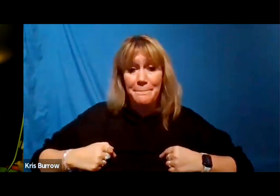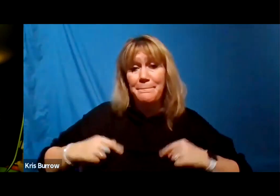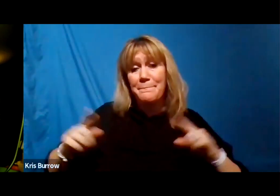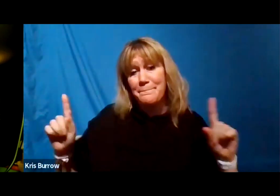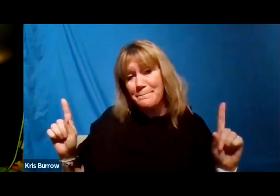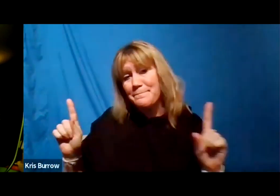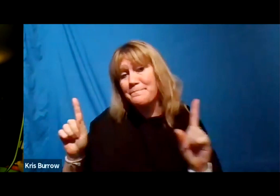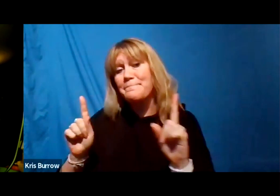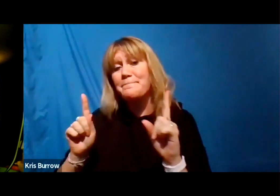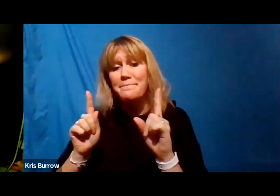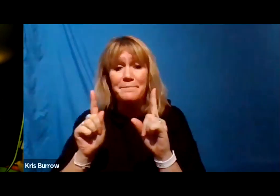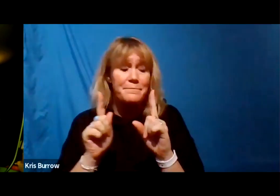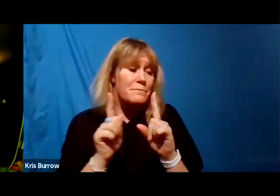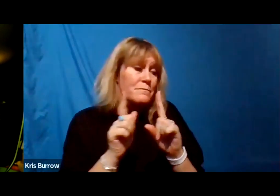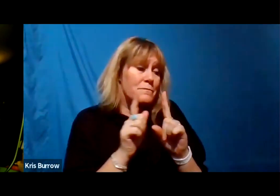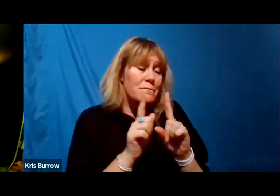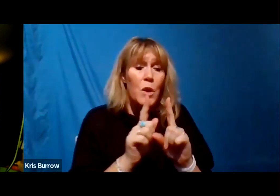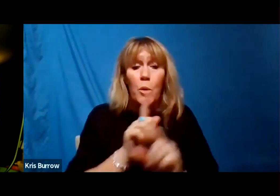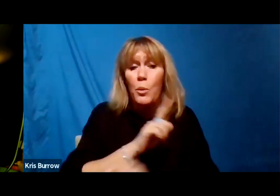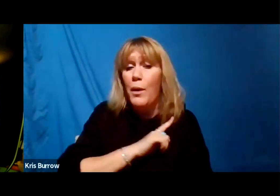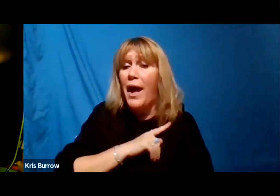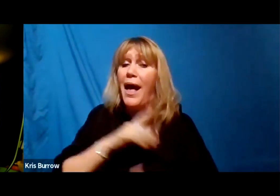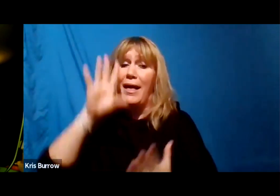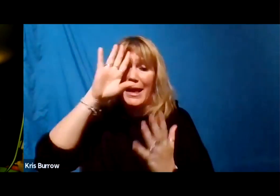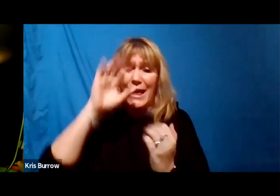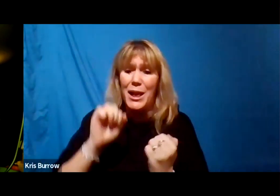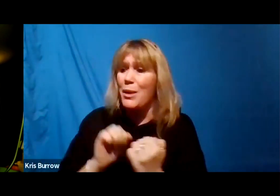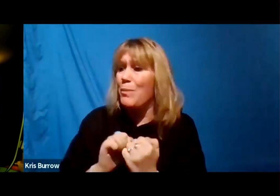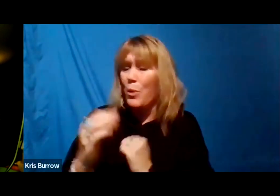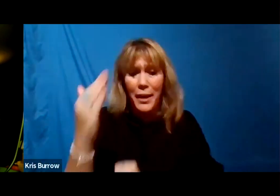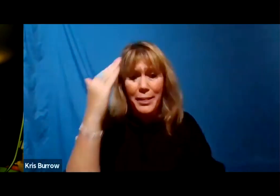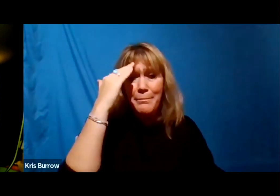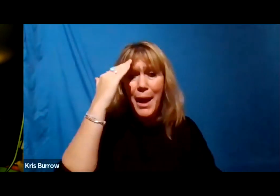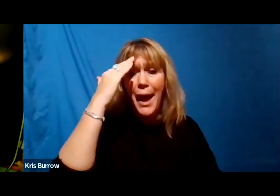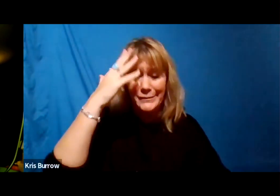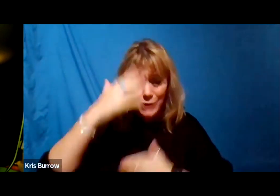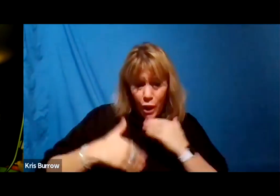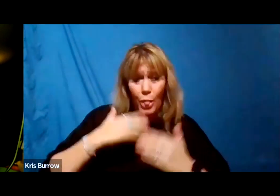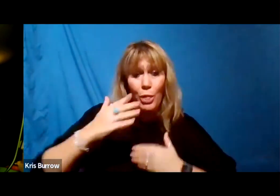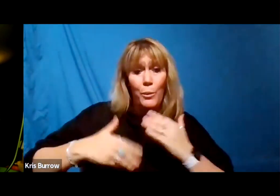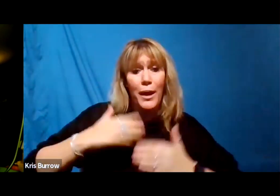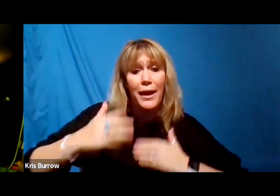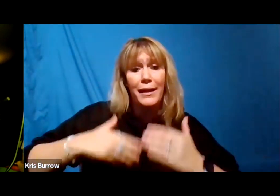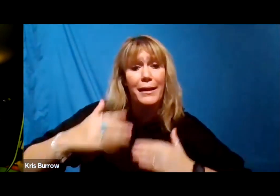For a foot inside the door Because a man who stands for something May not live a long time